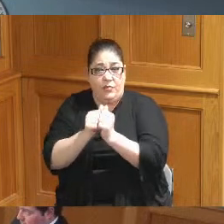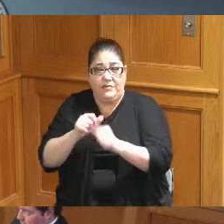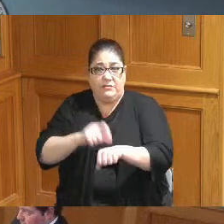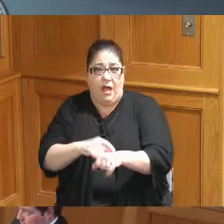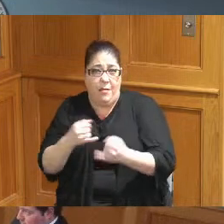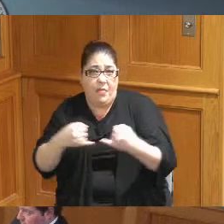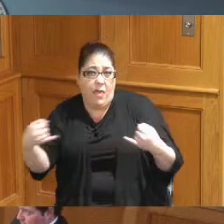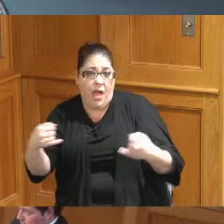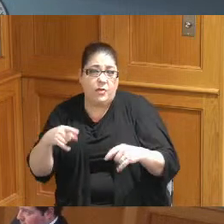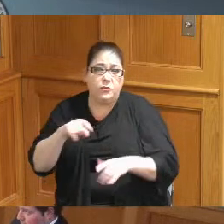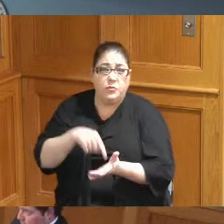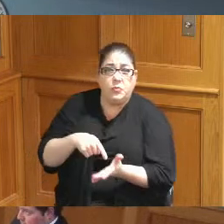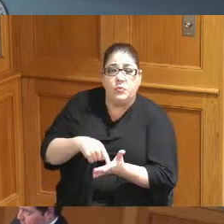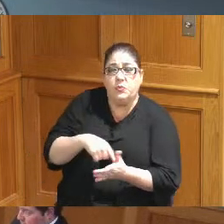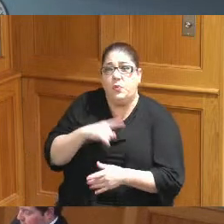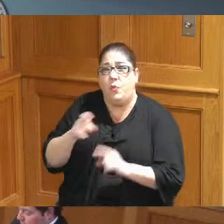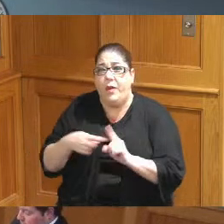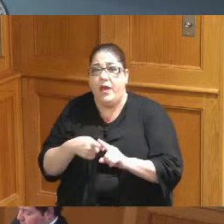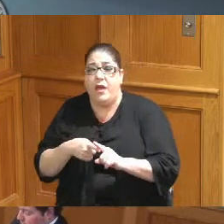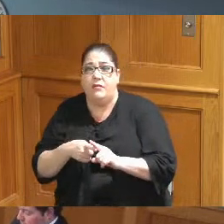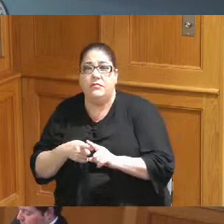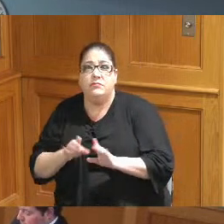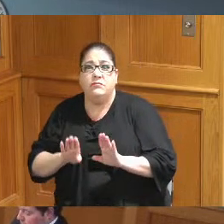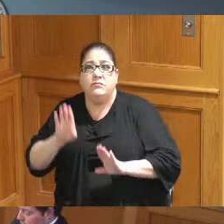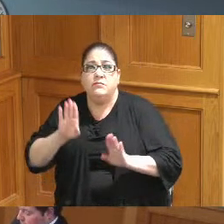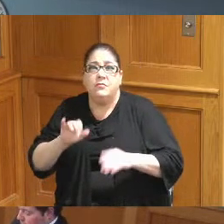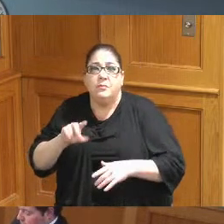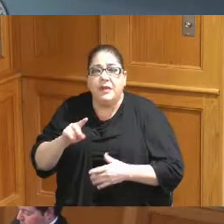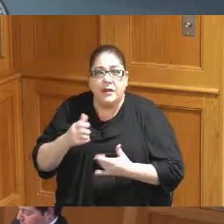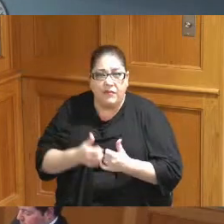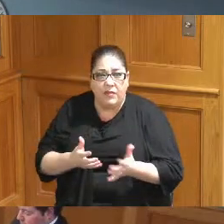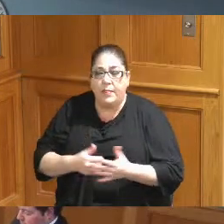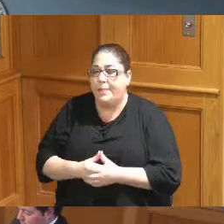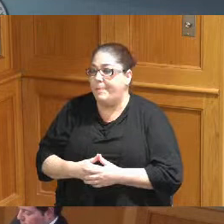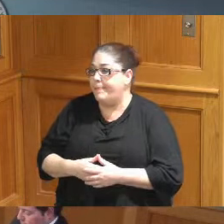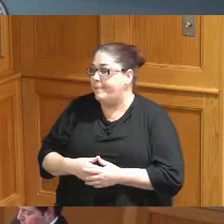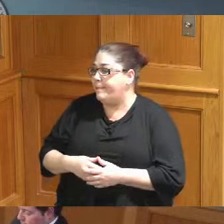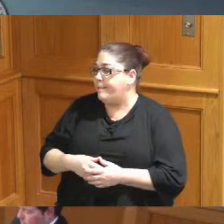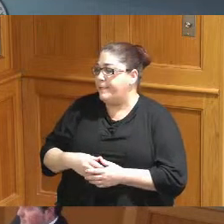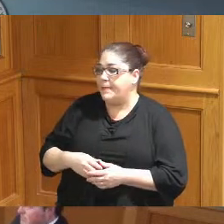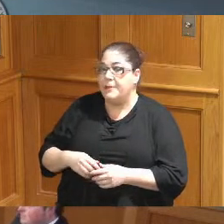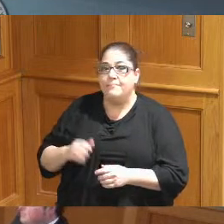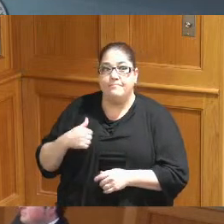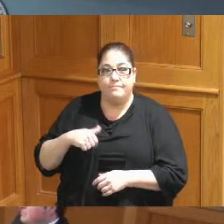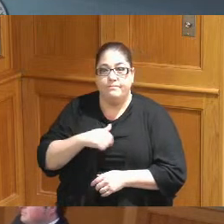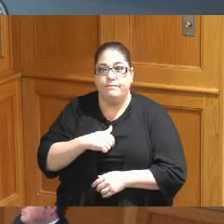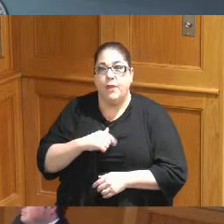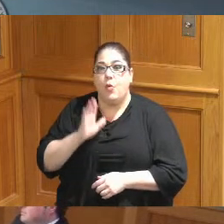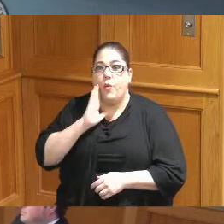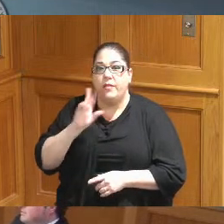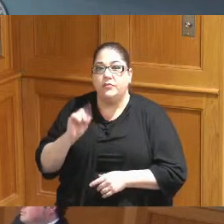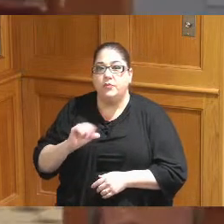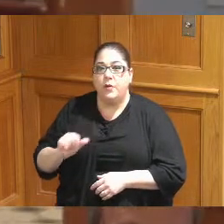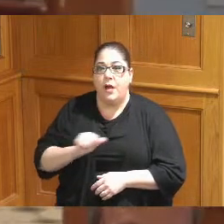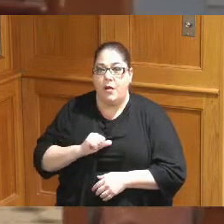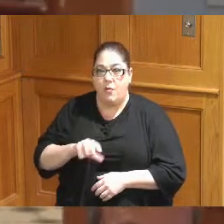a deadline we have to worry about or yes so we are going to our own Commission s in May